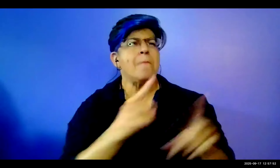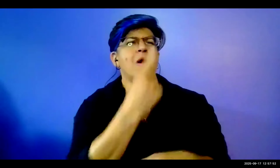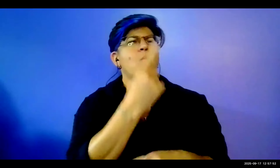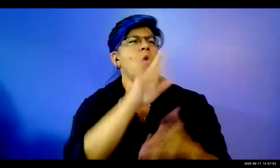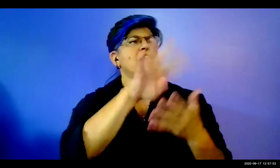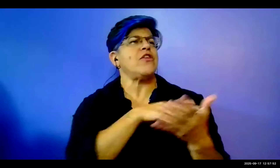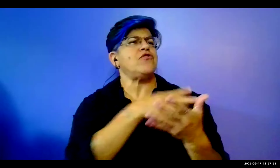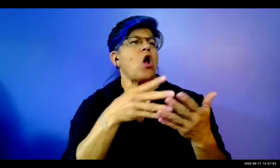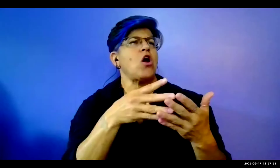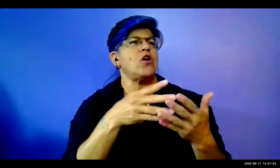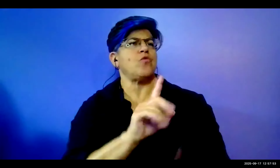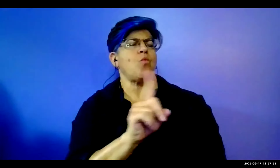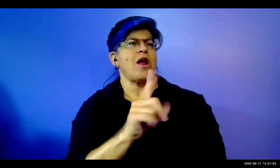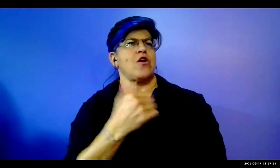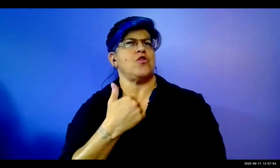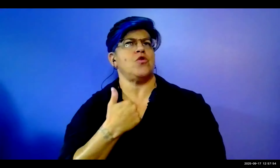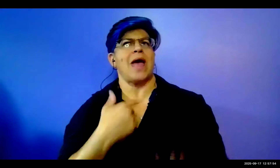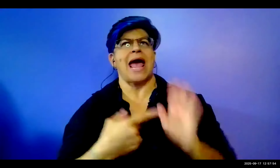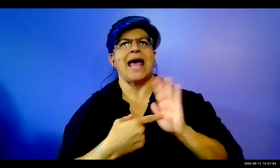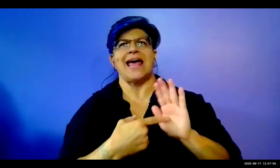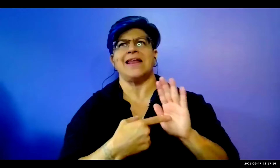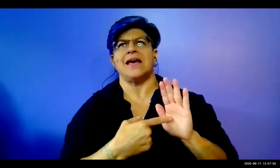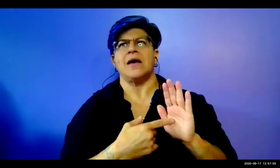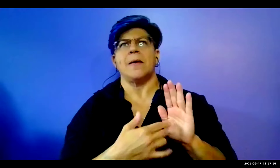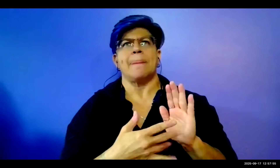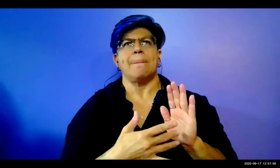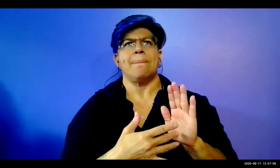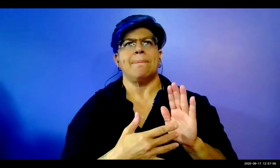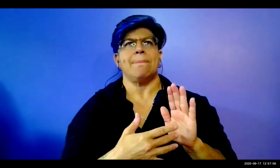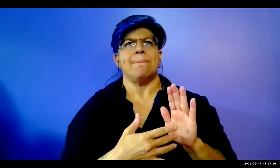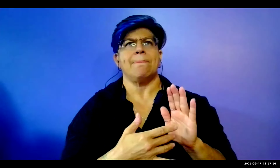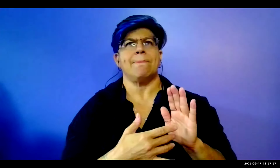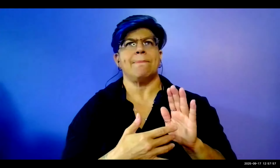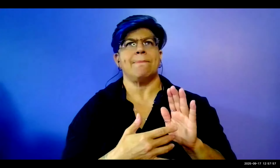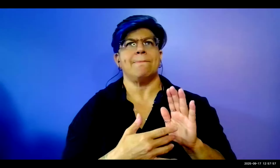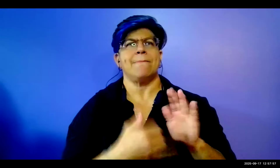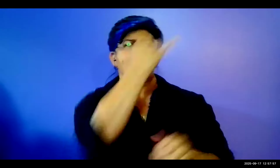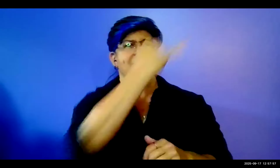Where you were showing, um, the line intersecting the X and Y axis.